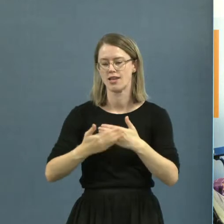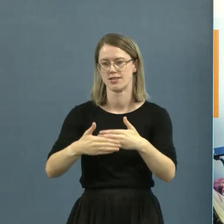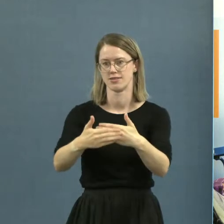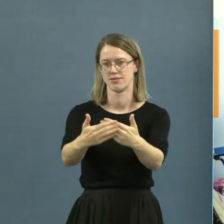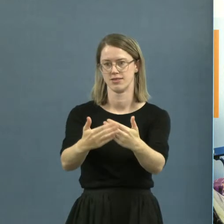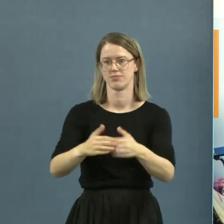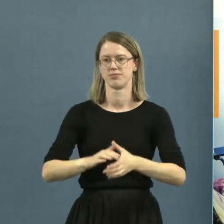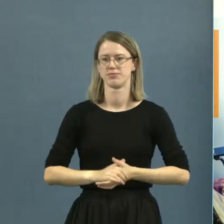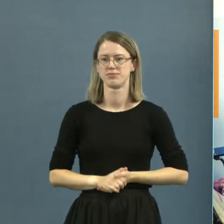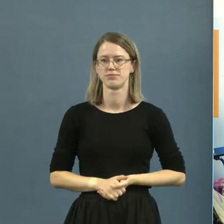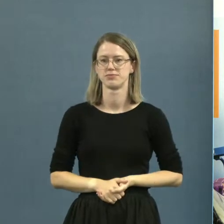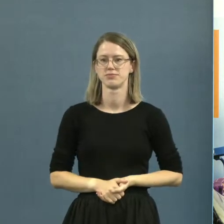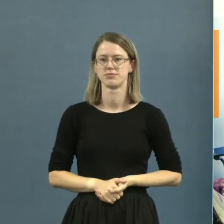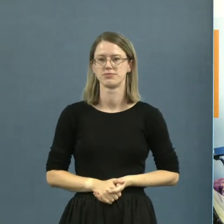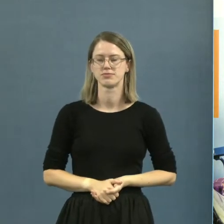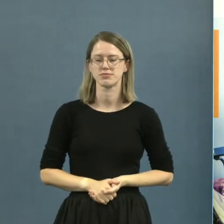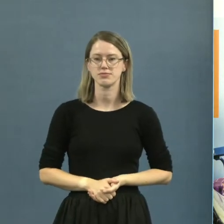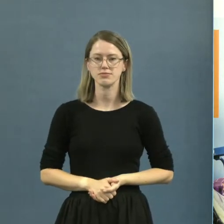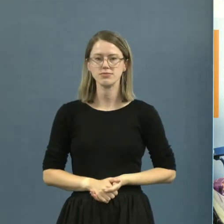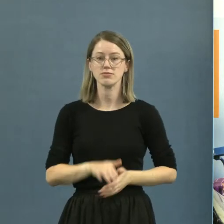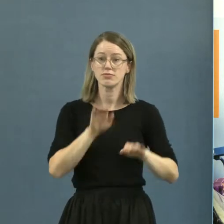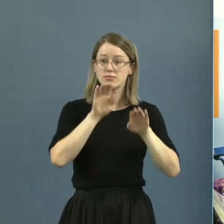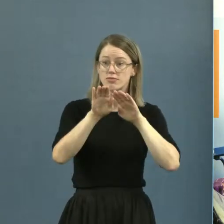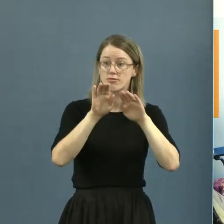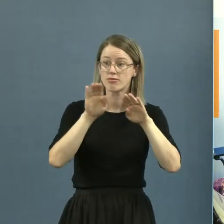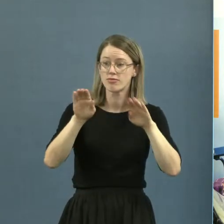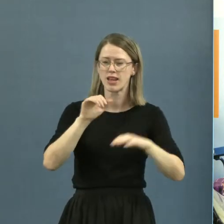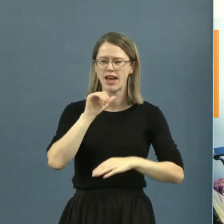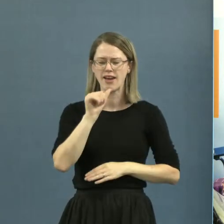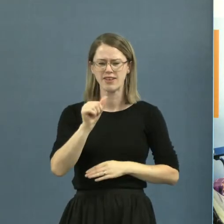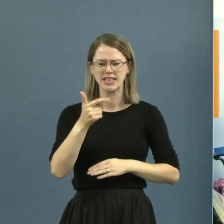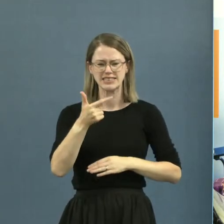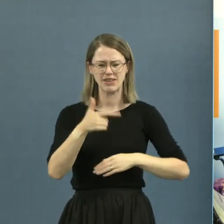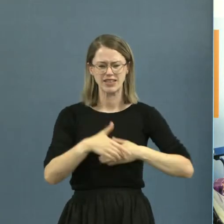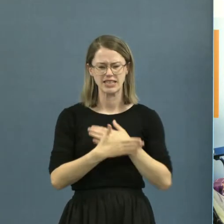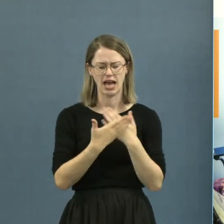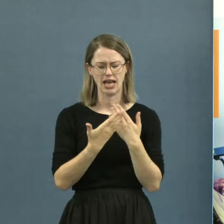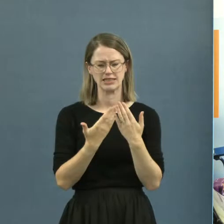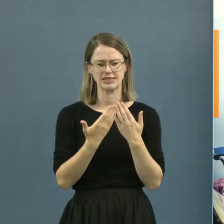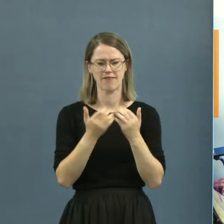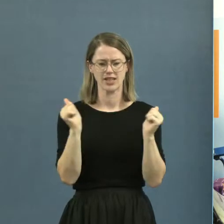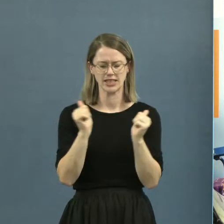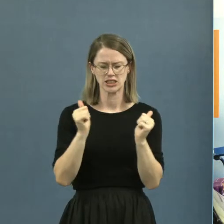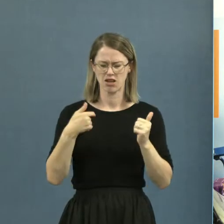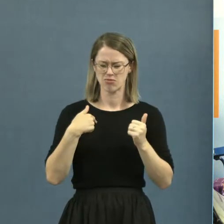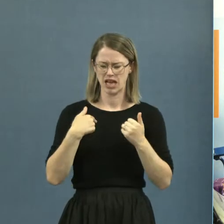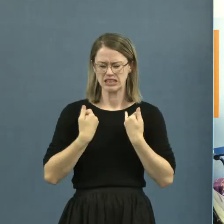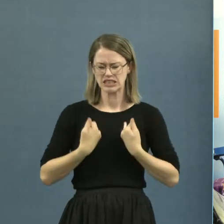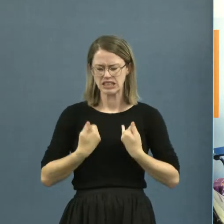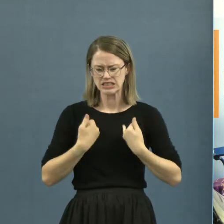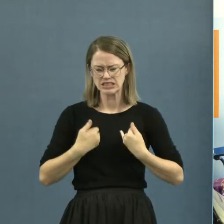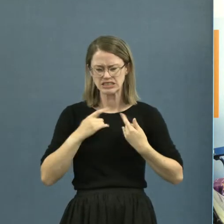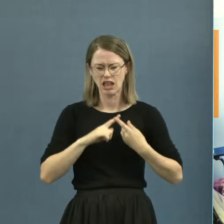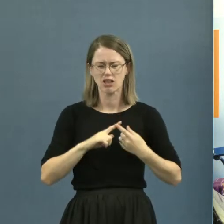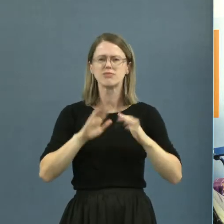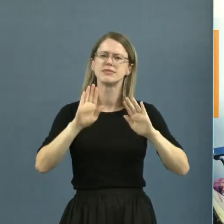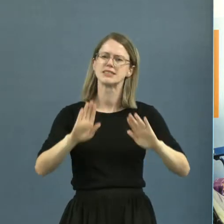full days from that point. Just a reminder, if you are still sick at the end of the seven